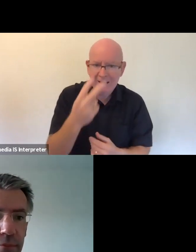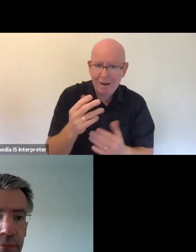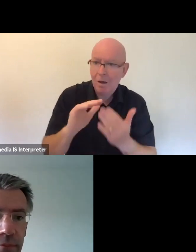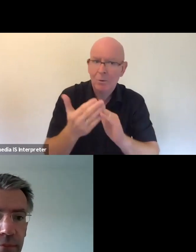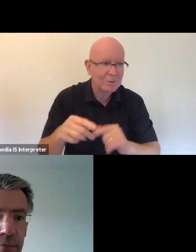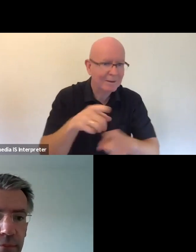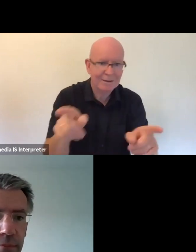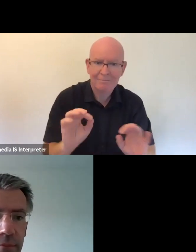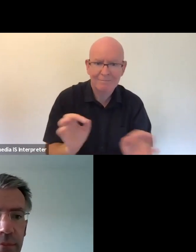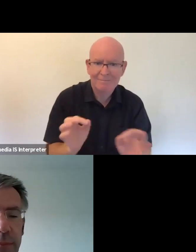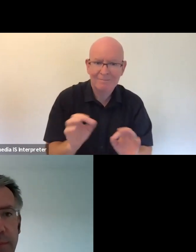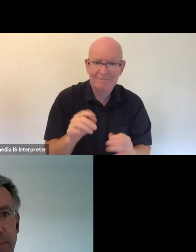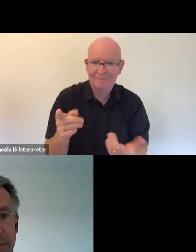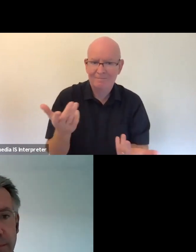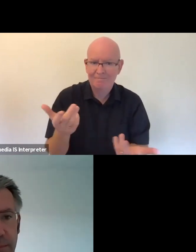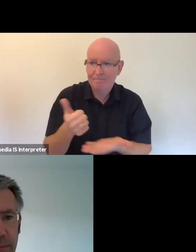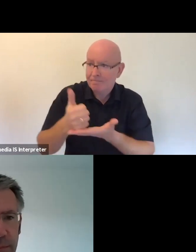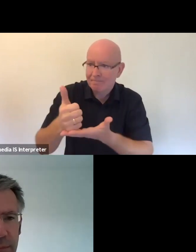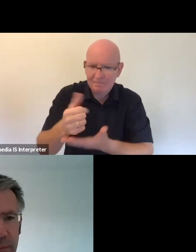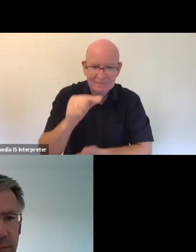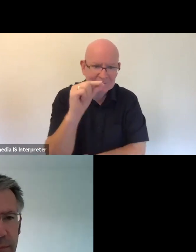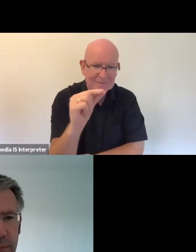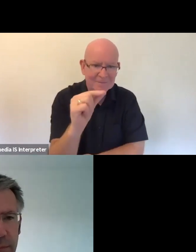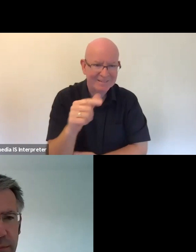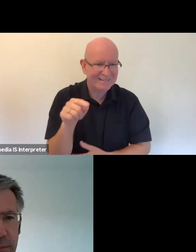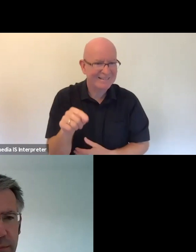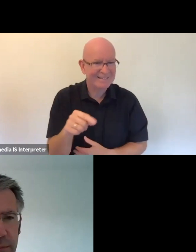Great. Thanks, Alex. We have a question here from Tricia.